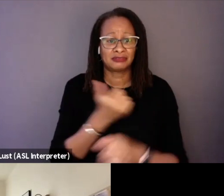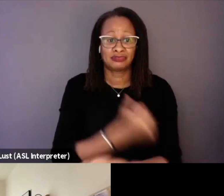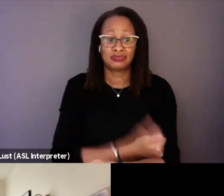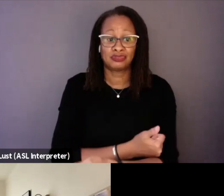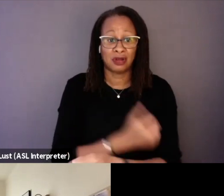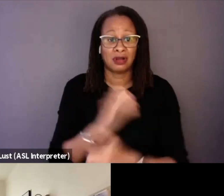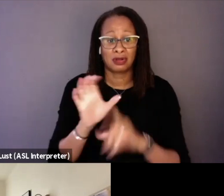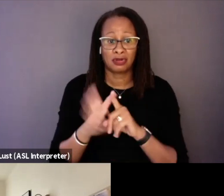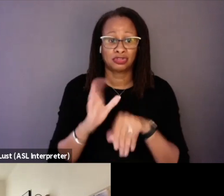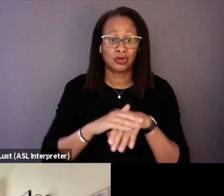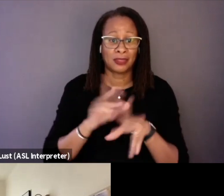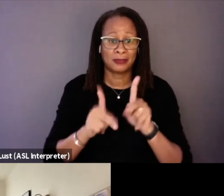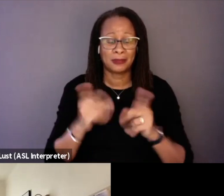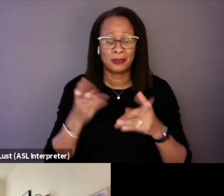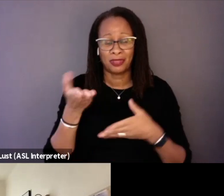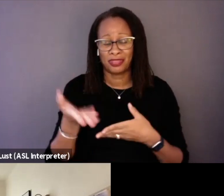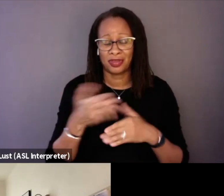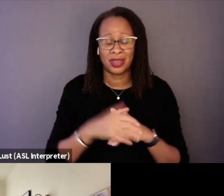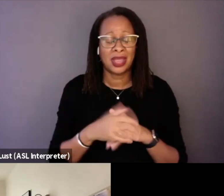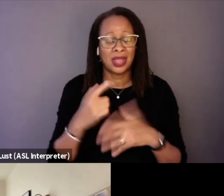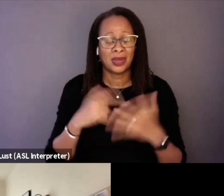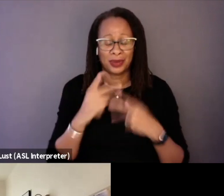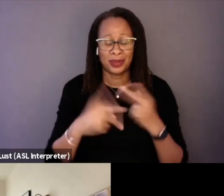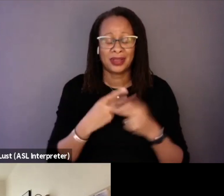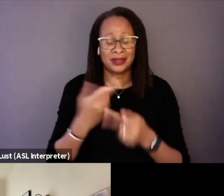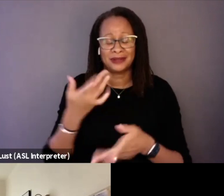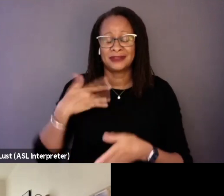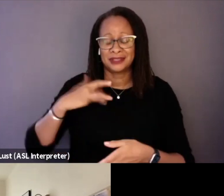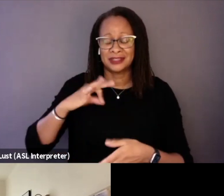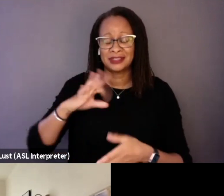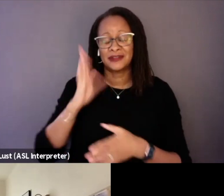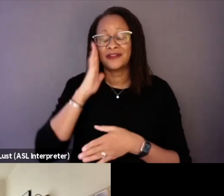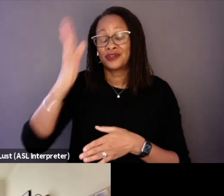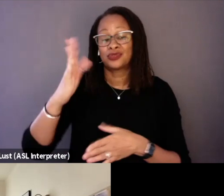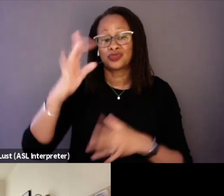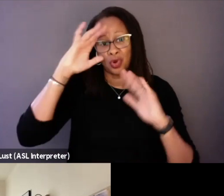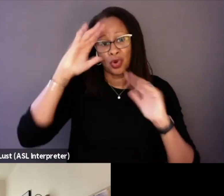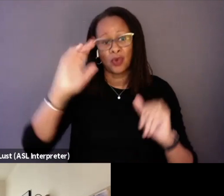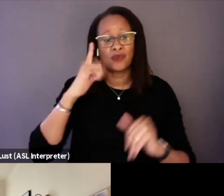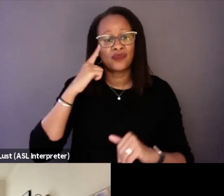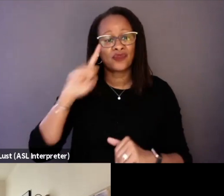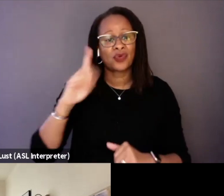And what kind of sense of the future, hope for the future did you come out of this with?